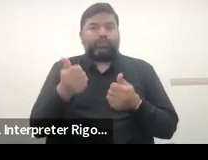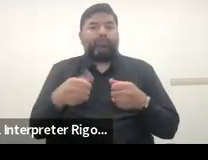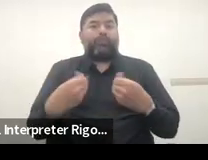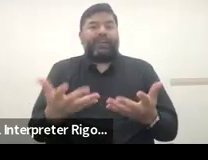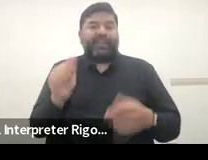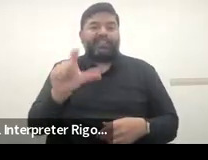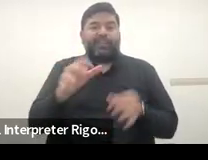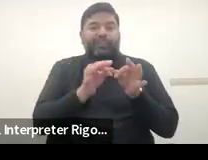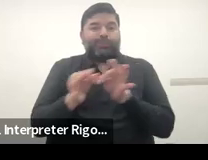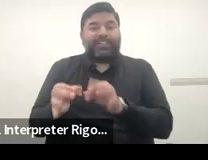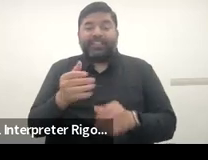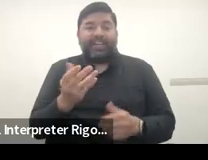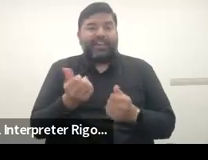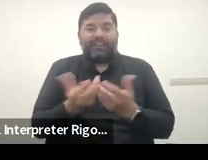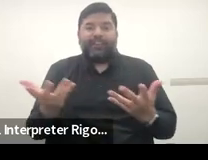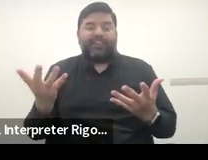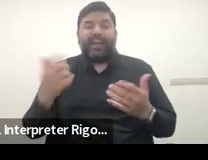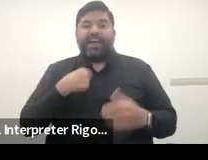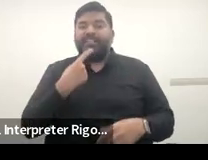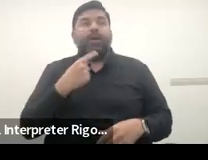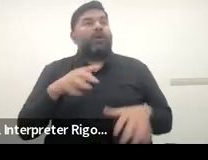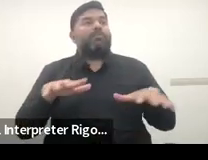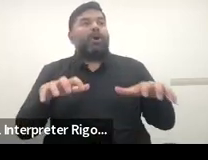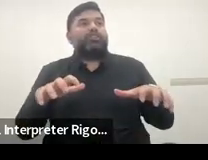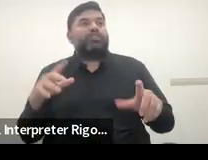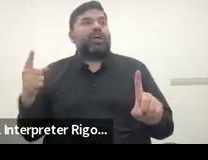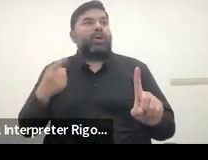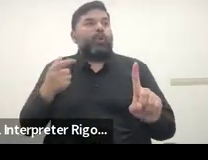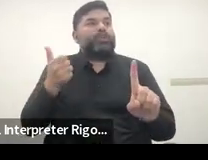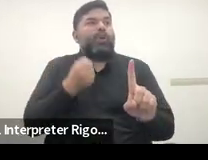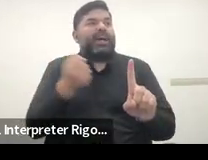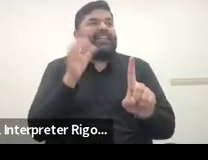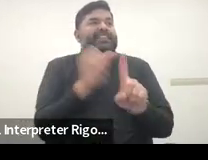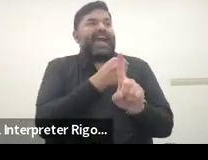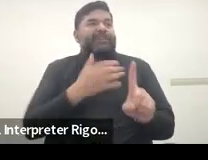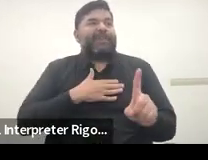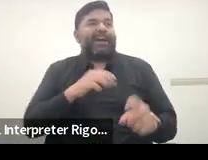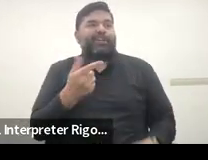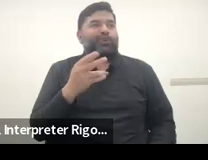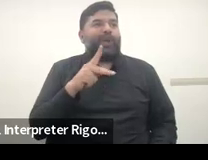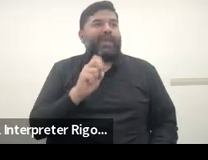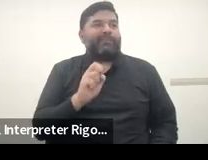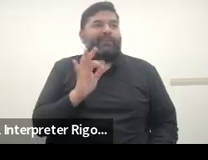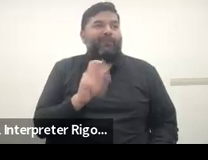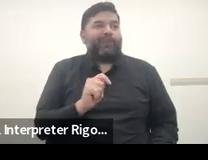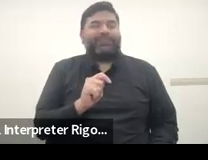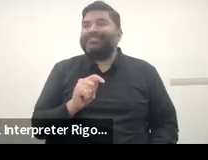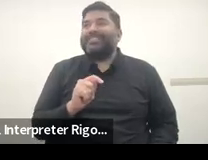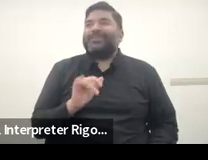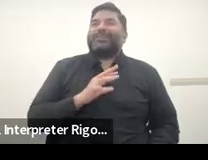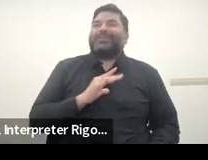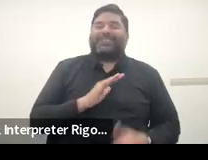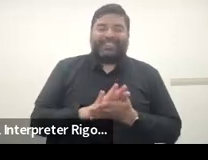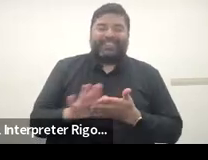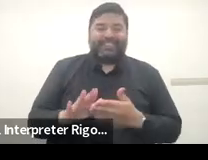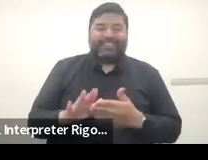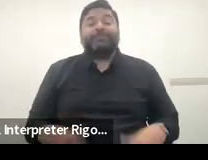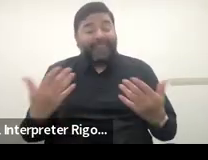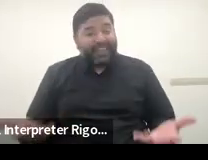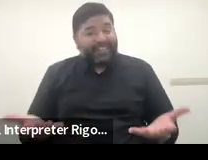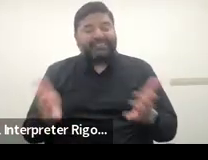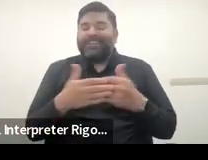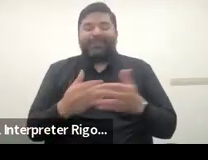Monsters are coming to attack my grapefruit. Nice. Anyway so thank you, and thank you